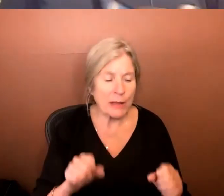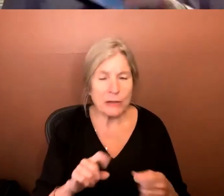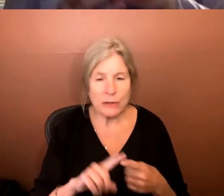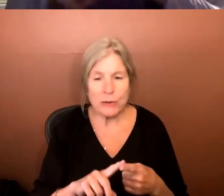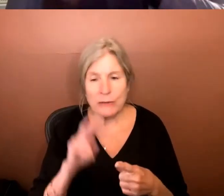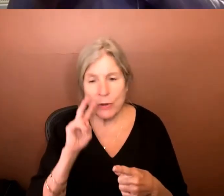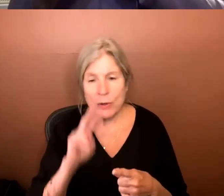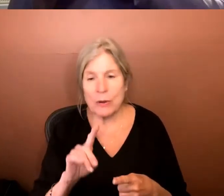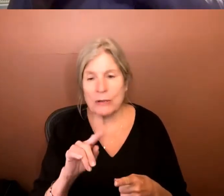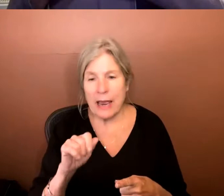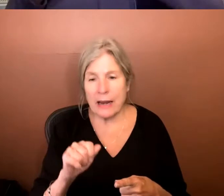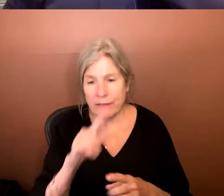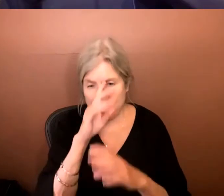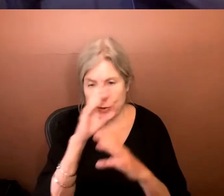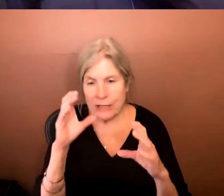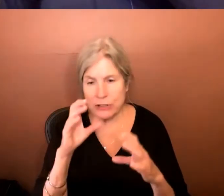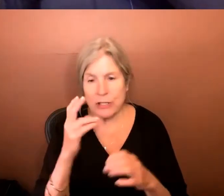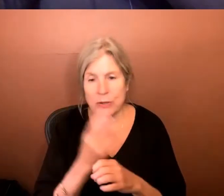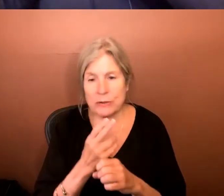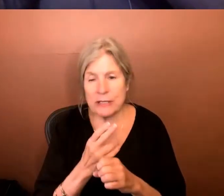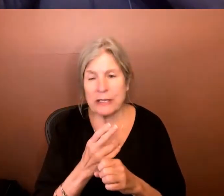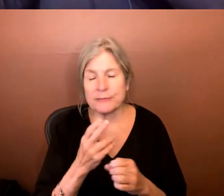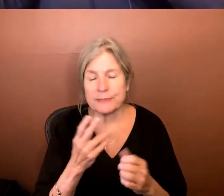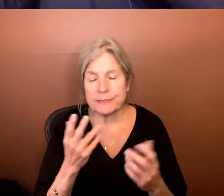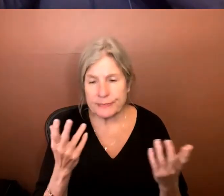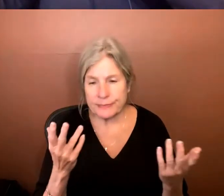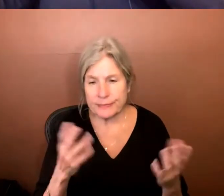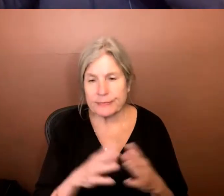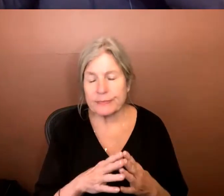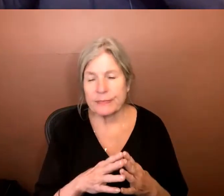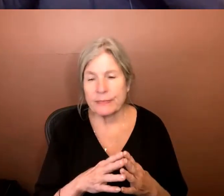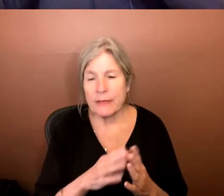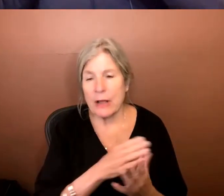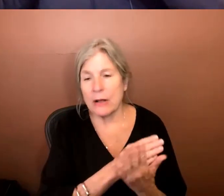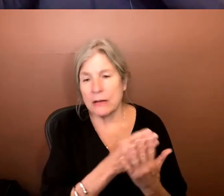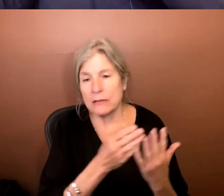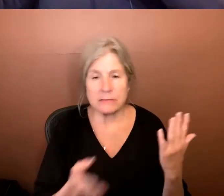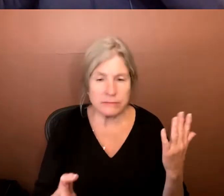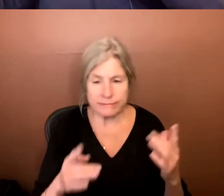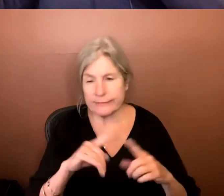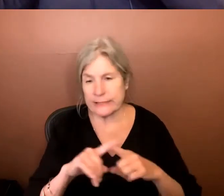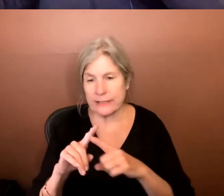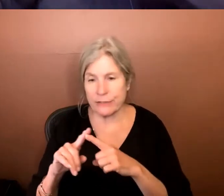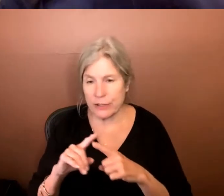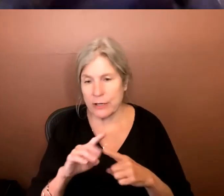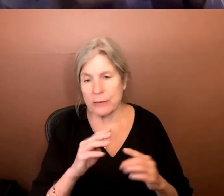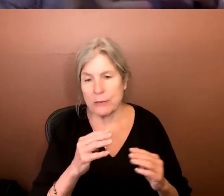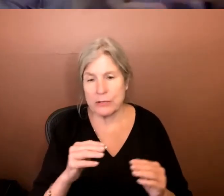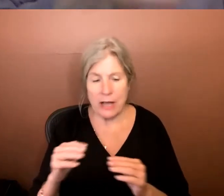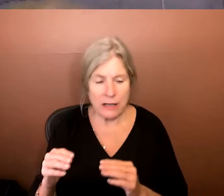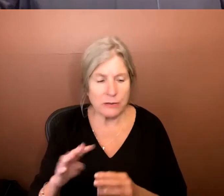visualizations using a wide set of modalities which include sonification. >>>: